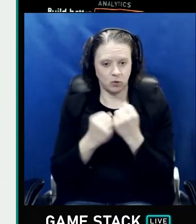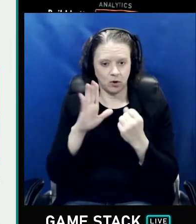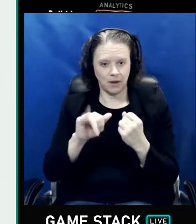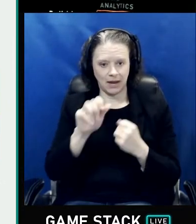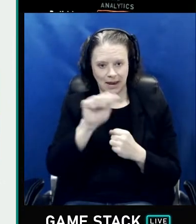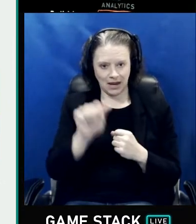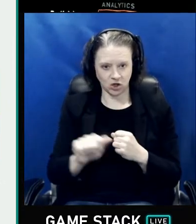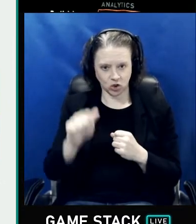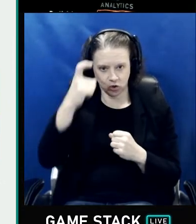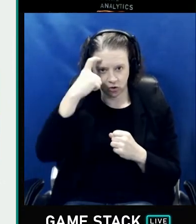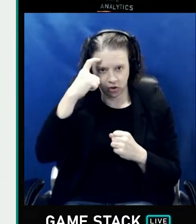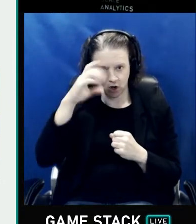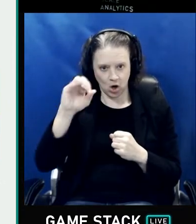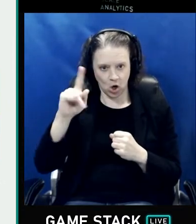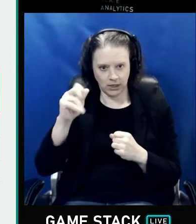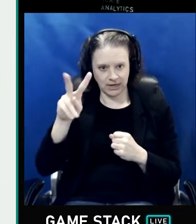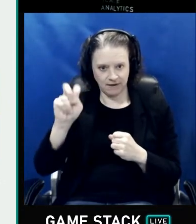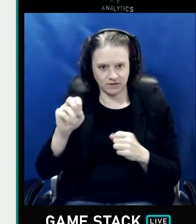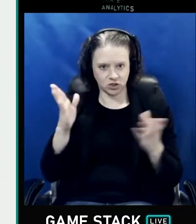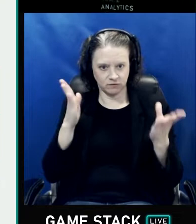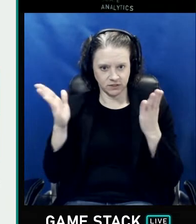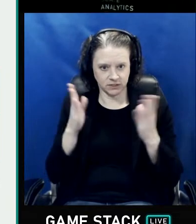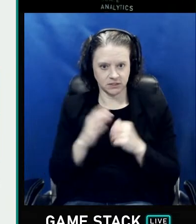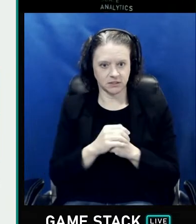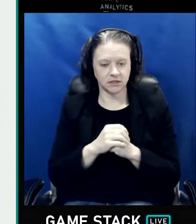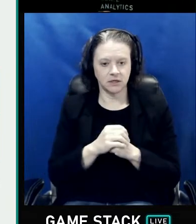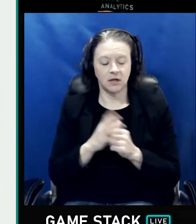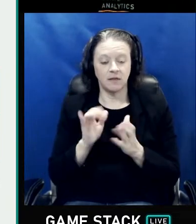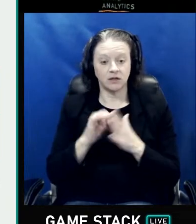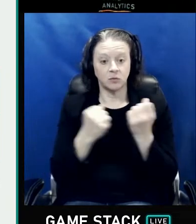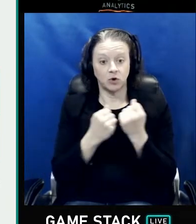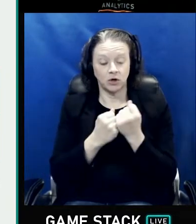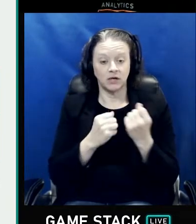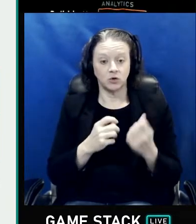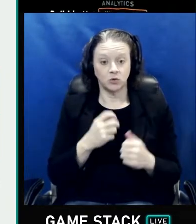This is supported in a speech to text as well as text to text.